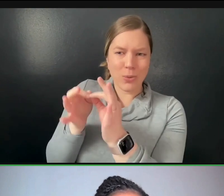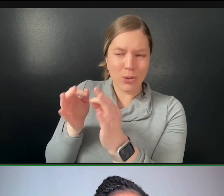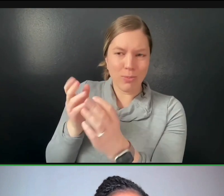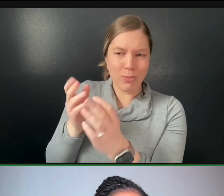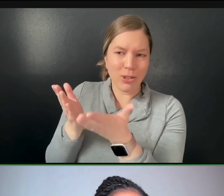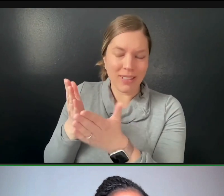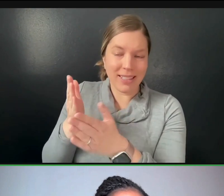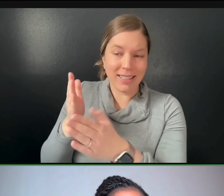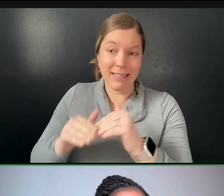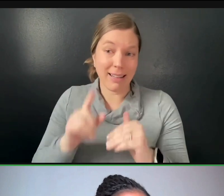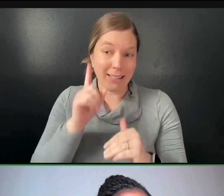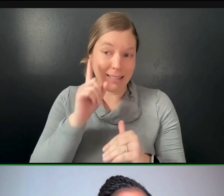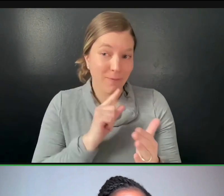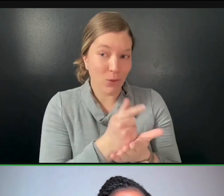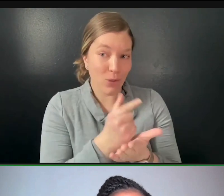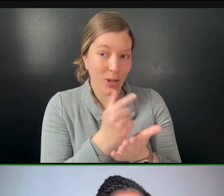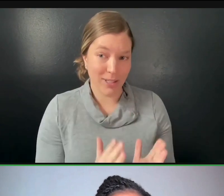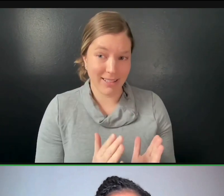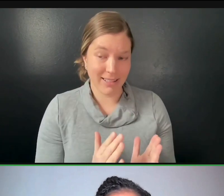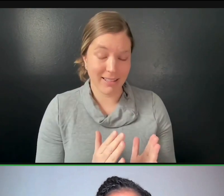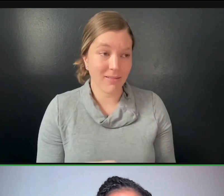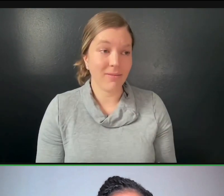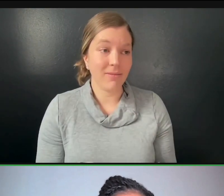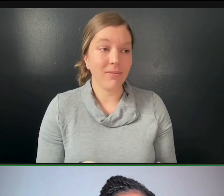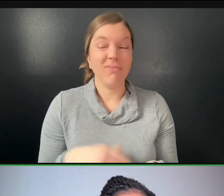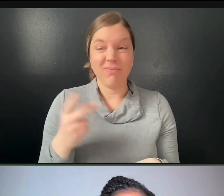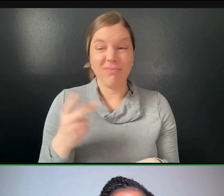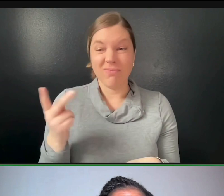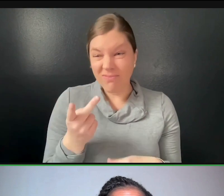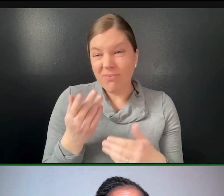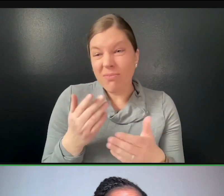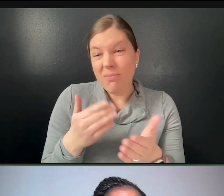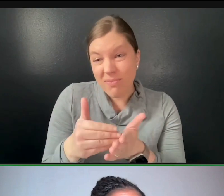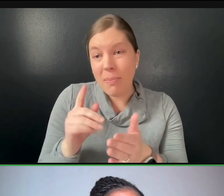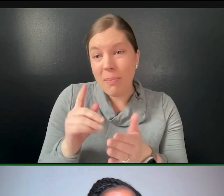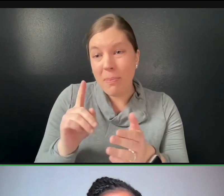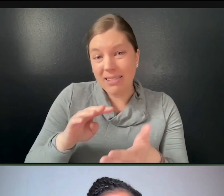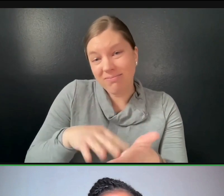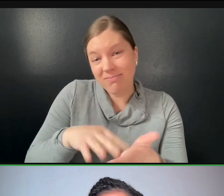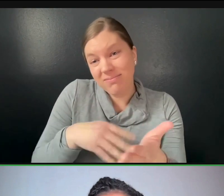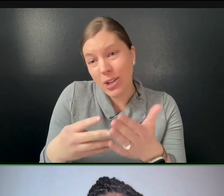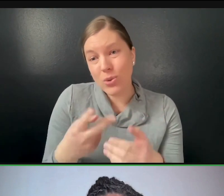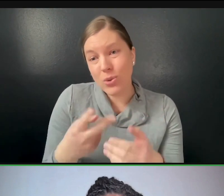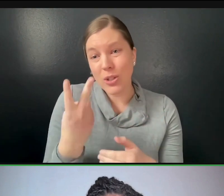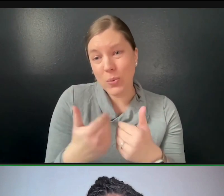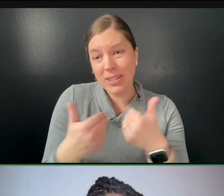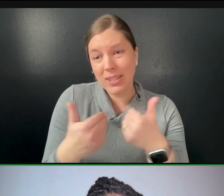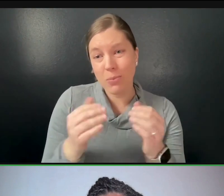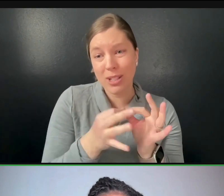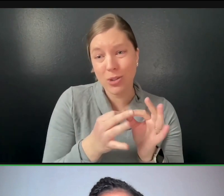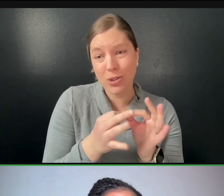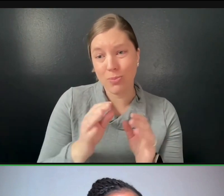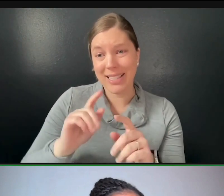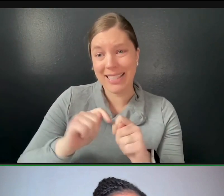You want to make sure that the access to the interpreter is provided as well as if you have a deaf graduate.